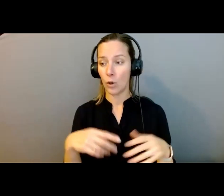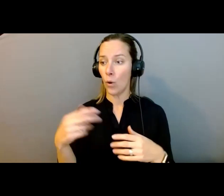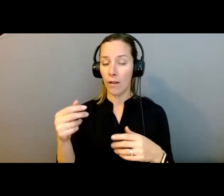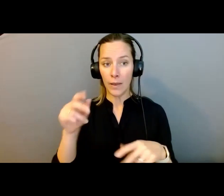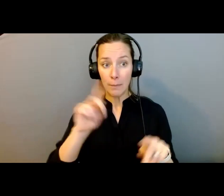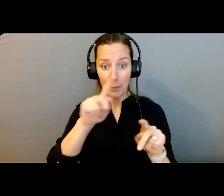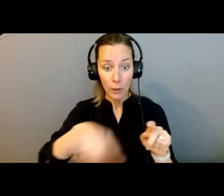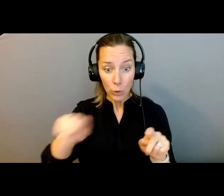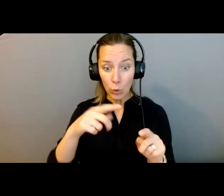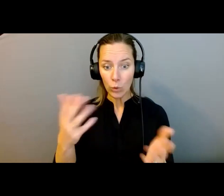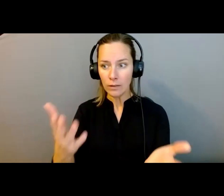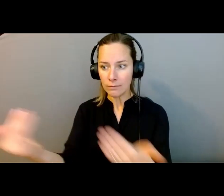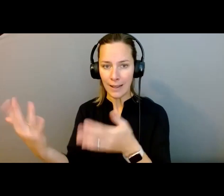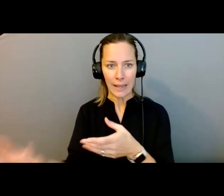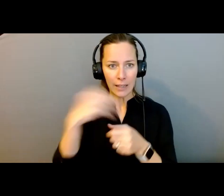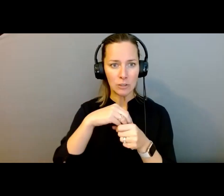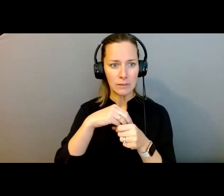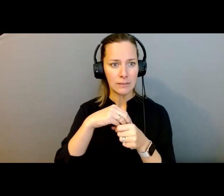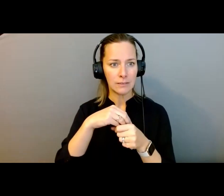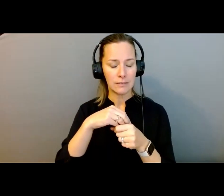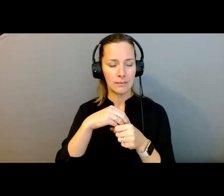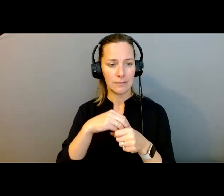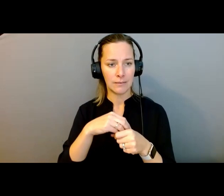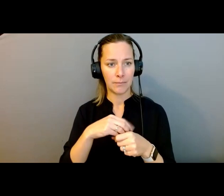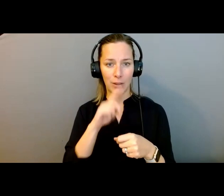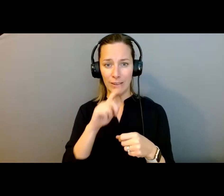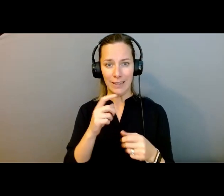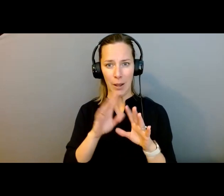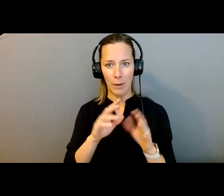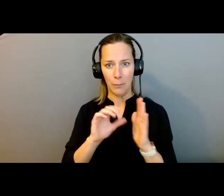that are speaking here tonight. I've been very impressed with both of you. I've learned a lot.